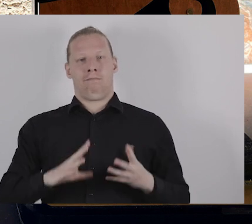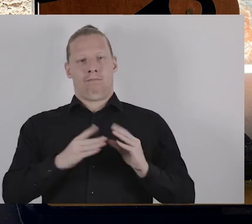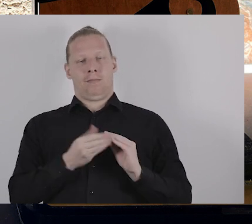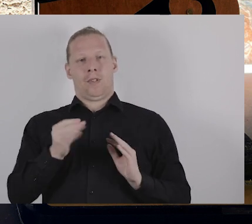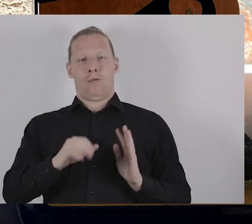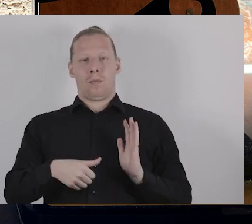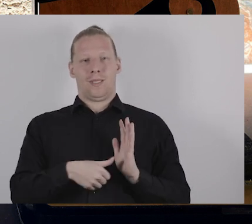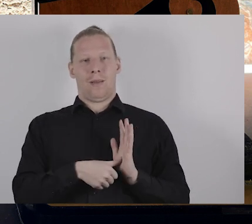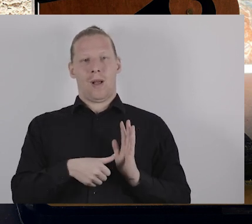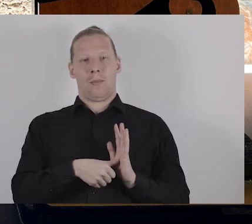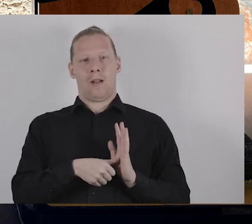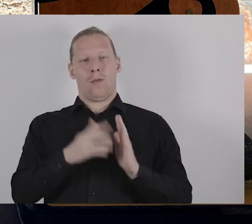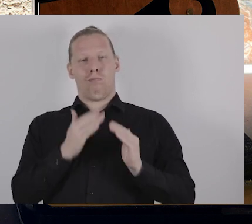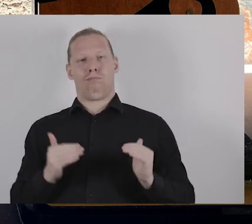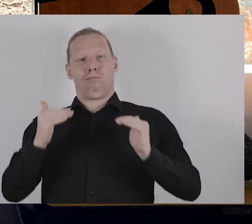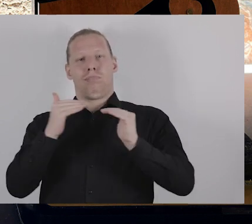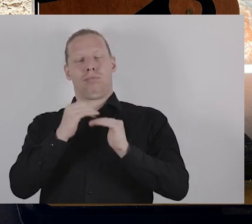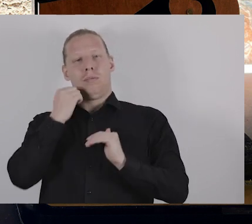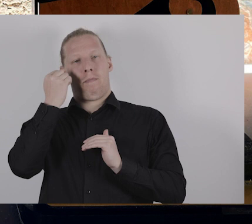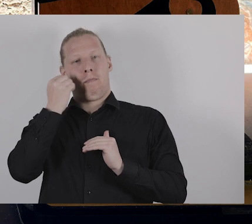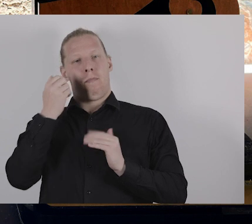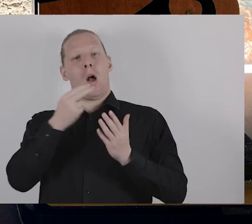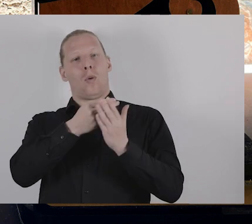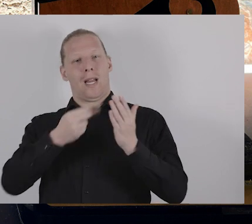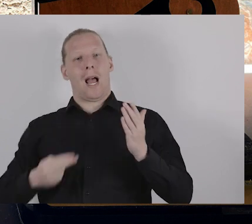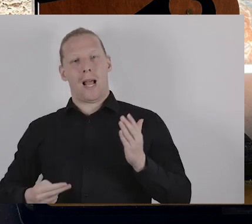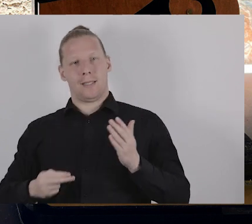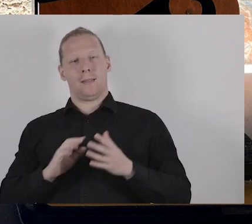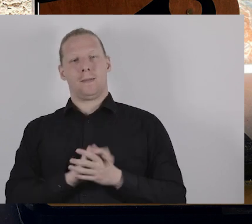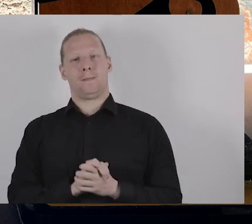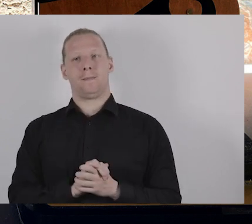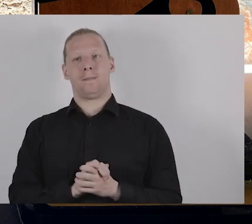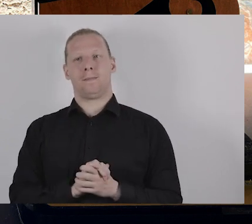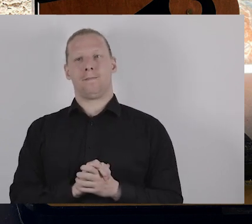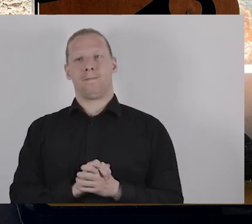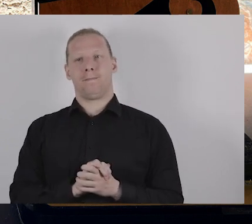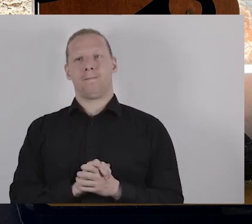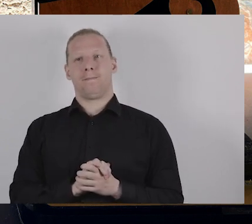an award established by our partner Te Papa, the national museum.